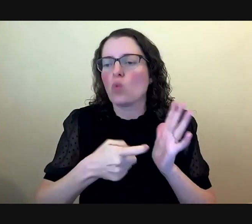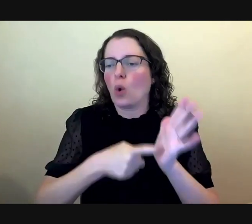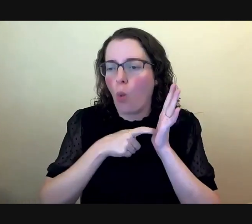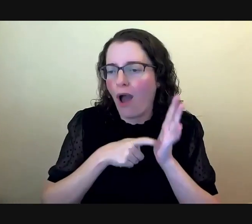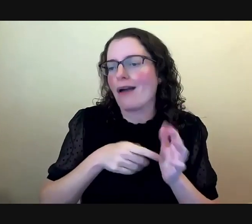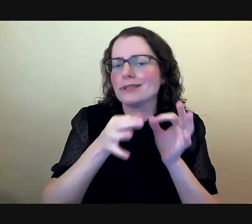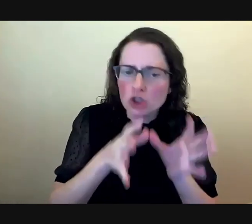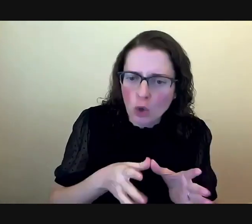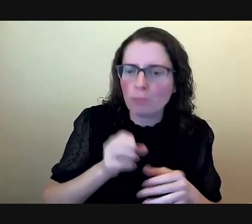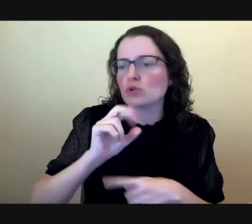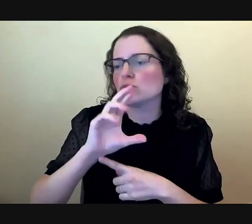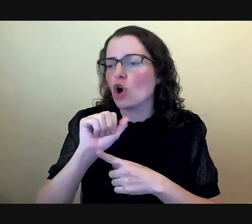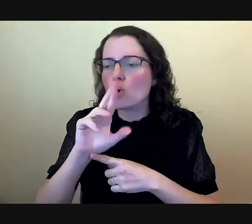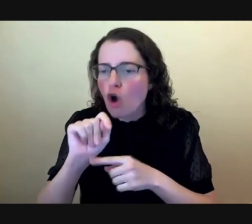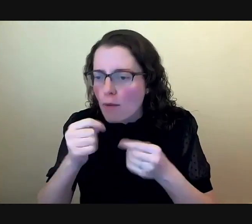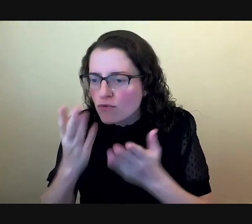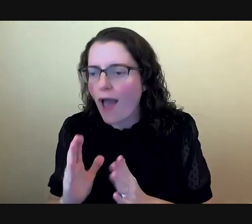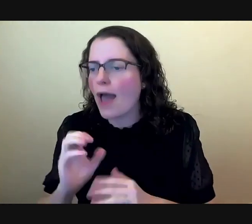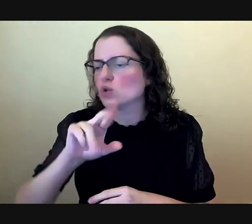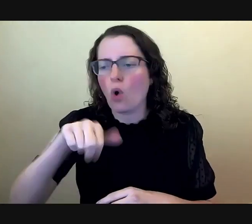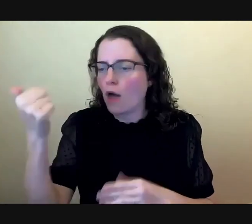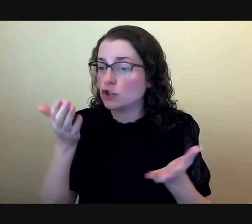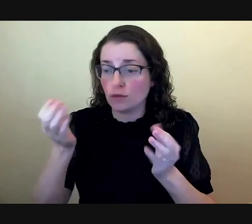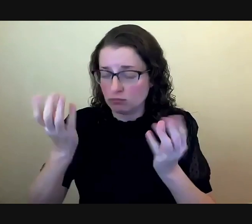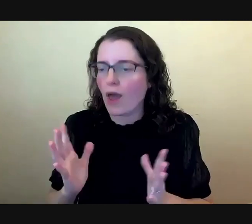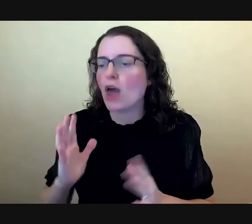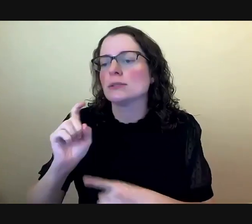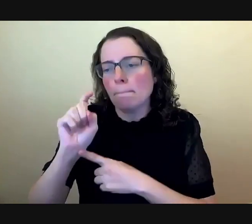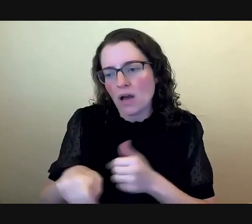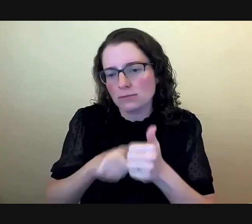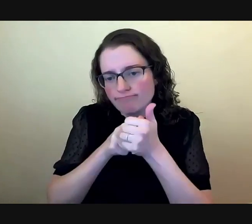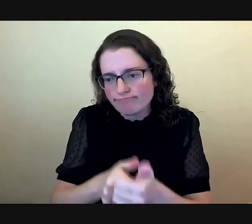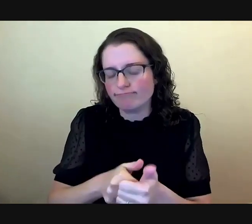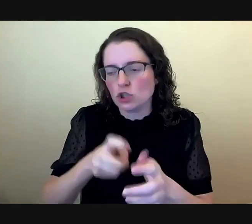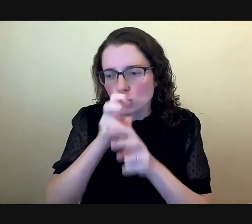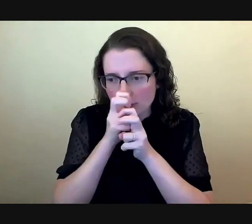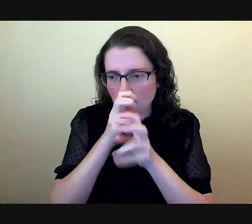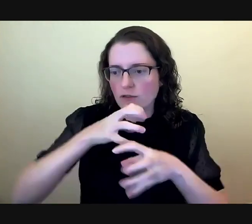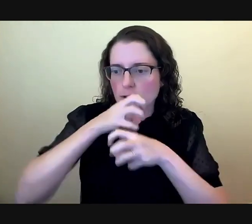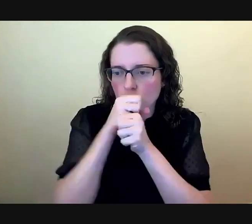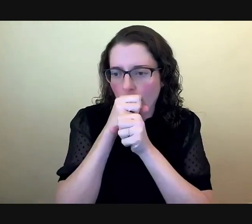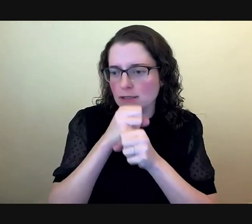And those clauses already state the interpreter or CART or other service providers must comply